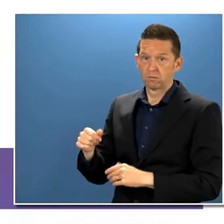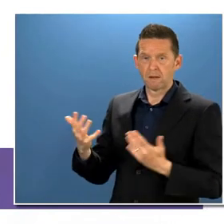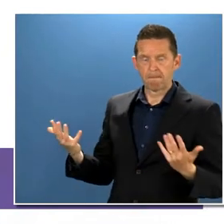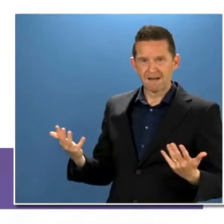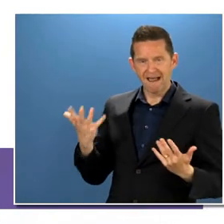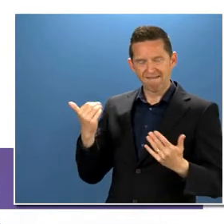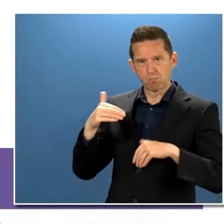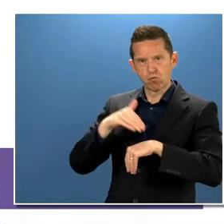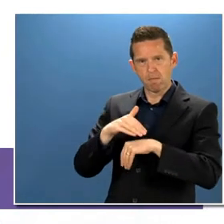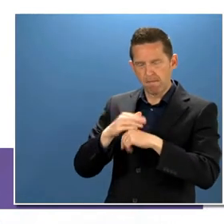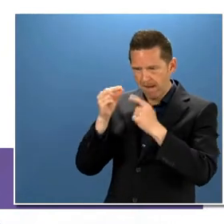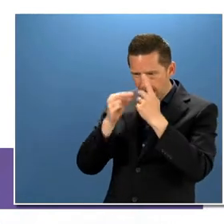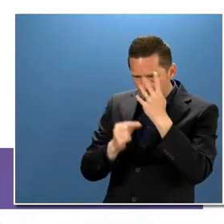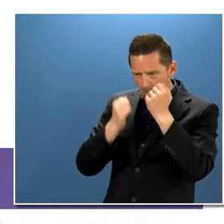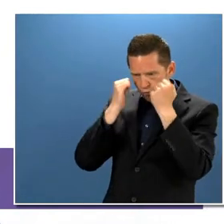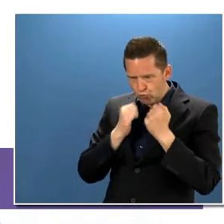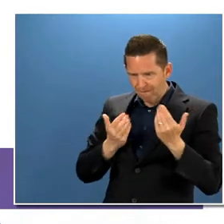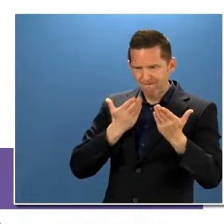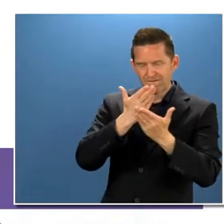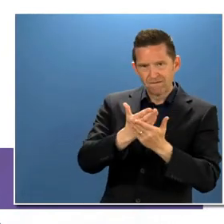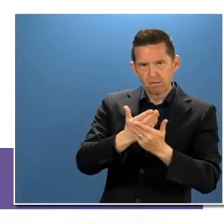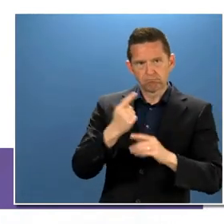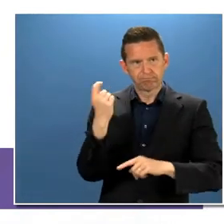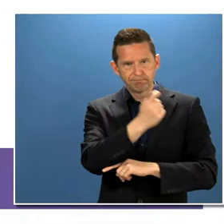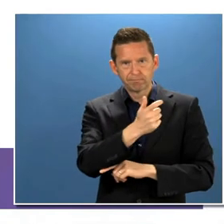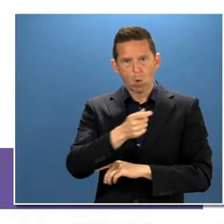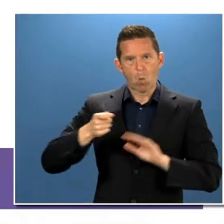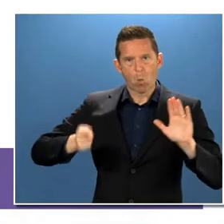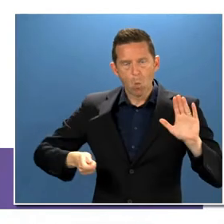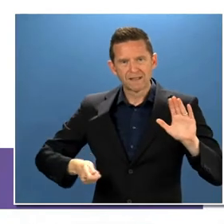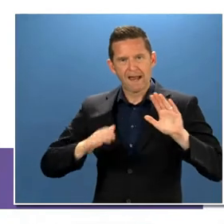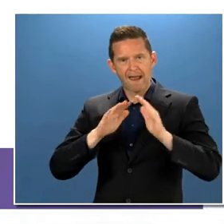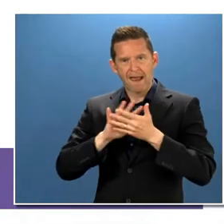aspects of bringing the claim and access to documents, which mean it is unlikely